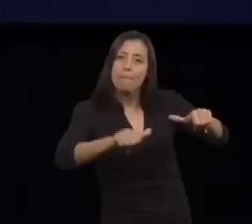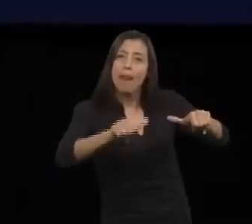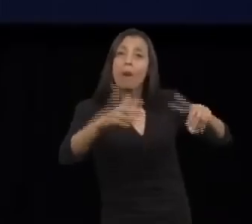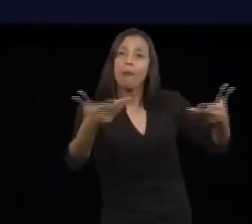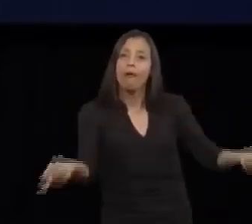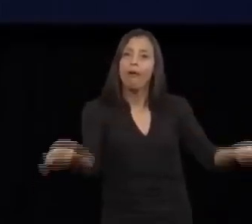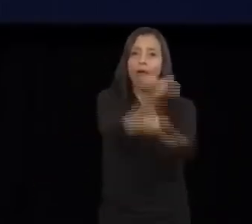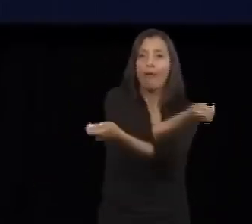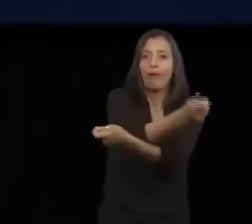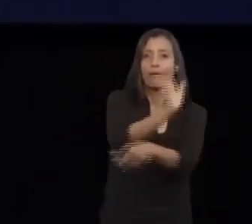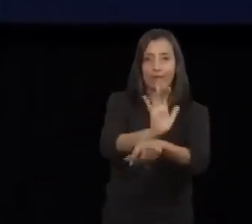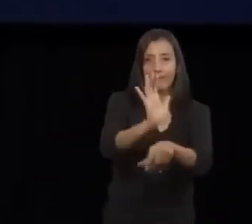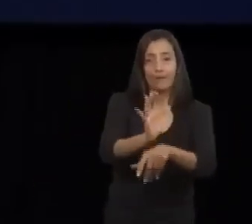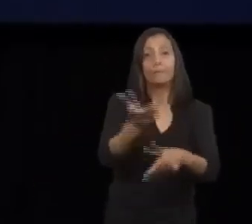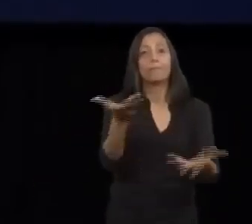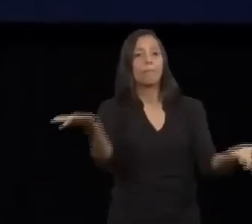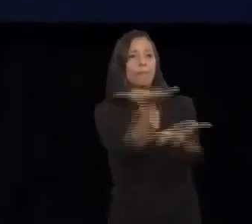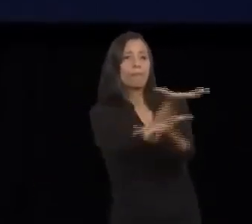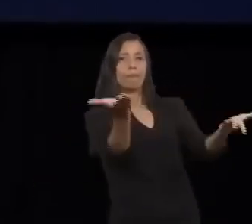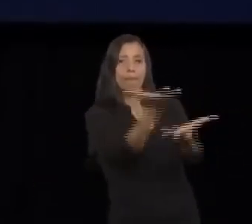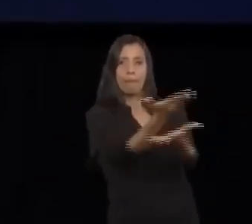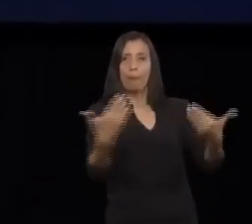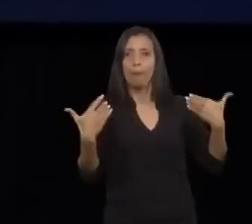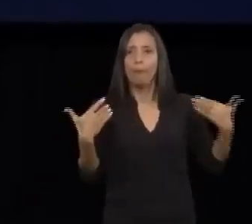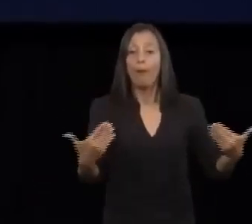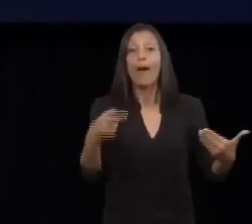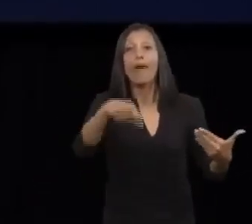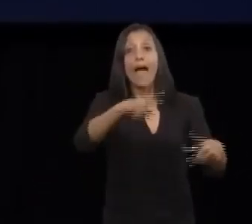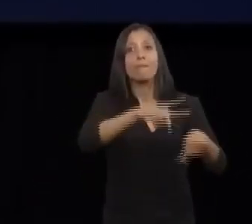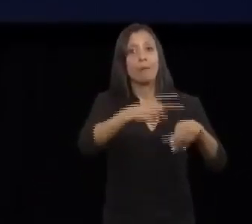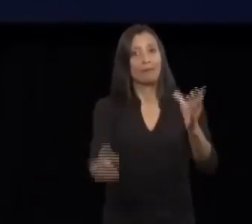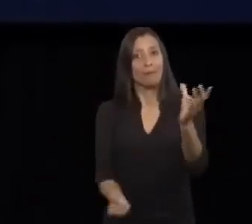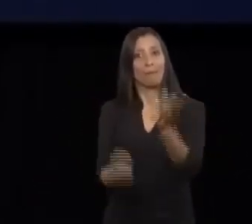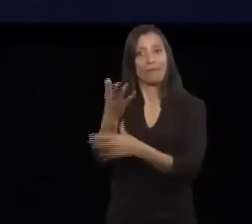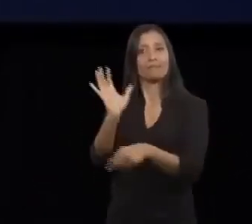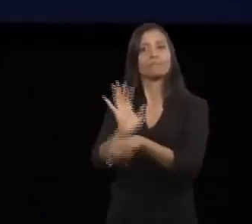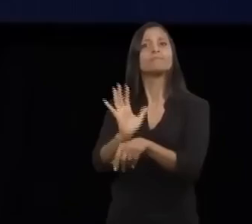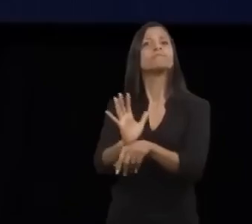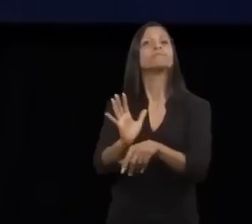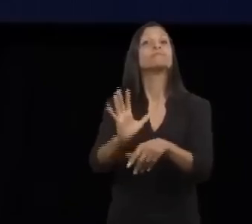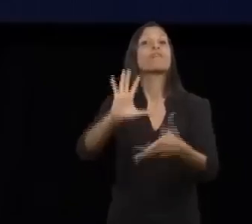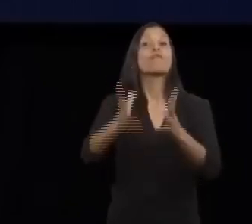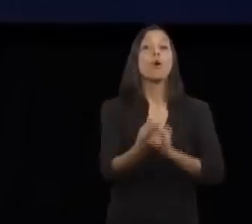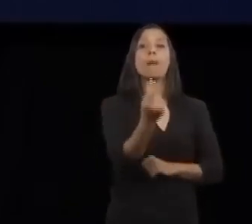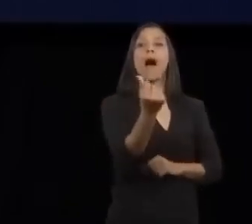Basically, this is how all the types of money and merchandise appeared.